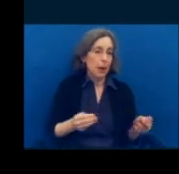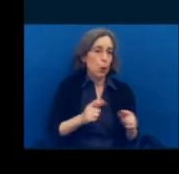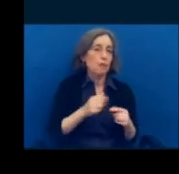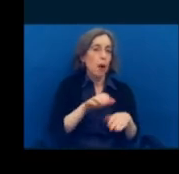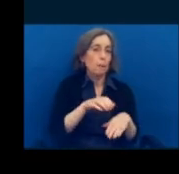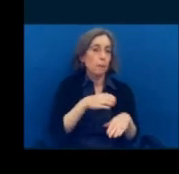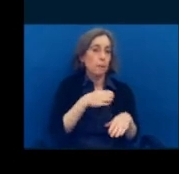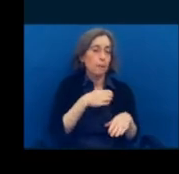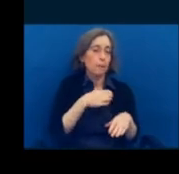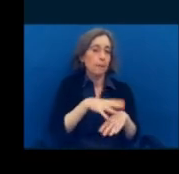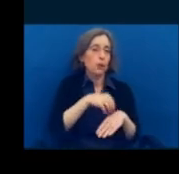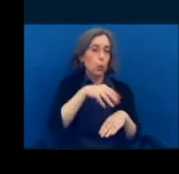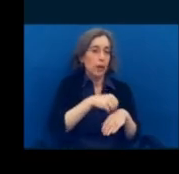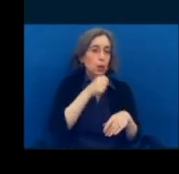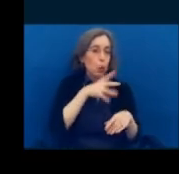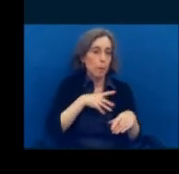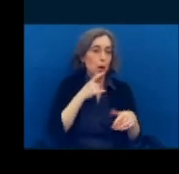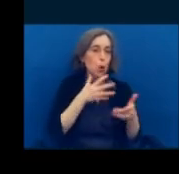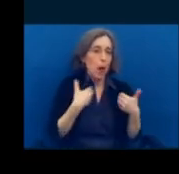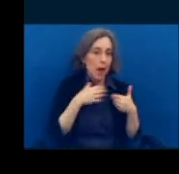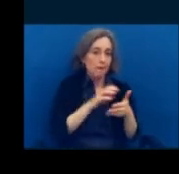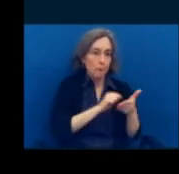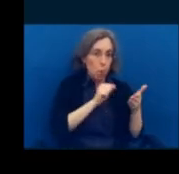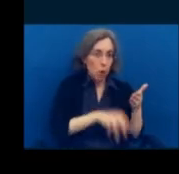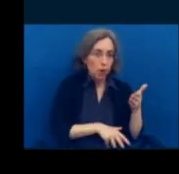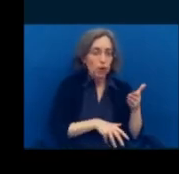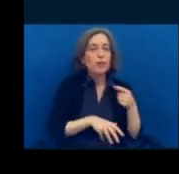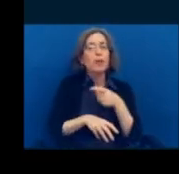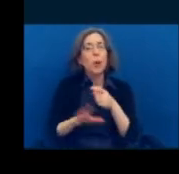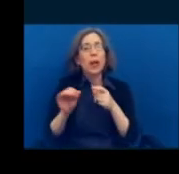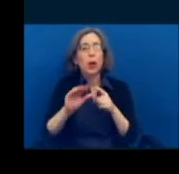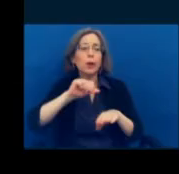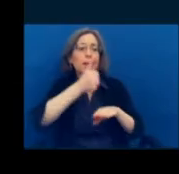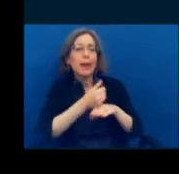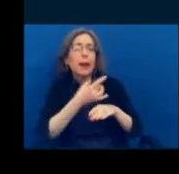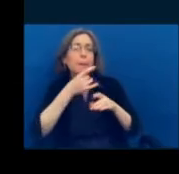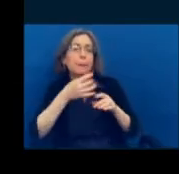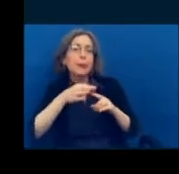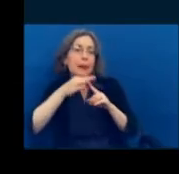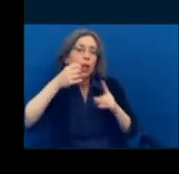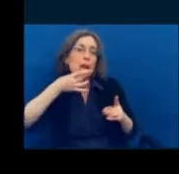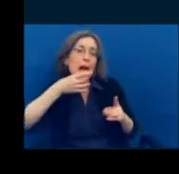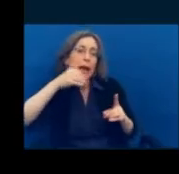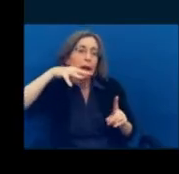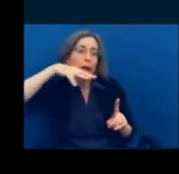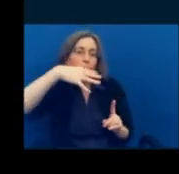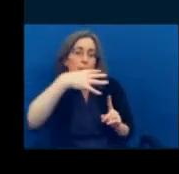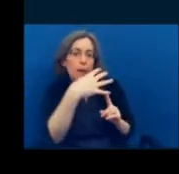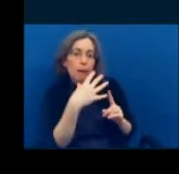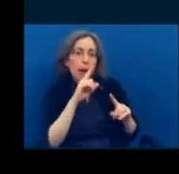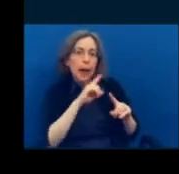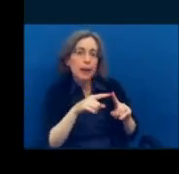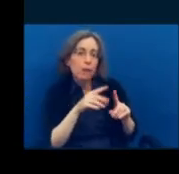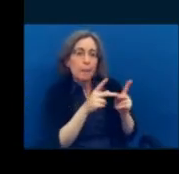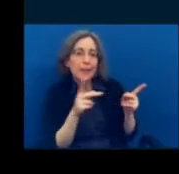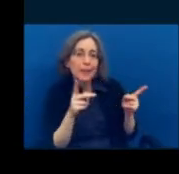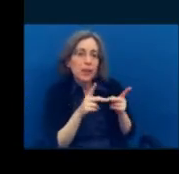AS A RESULT HIGH WAS ABLE TO COMPOSE THE FOES ON WITH BACKGROUND, POSITION AND PUTTING THE THUMB OF THE FETUSES HAND IN